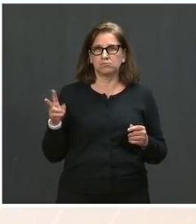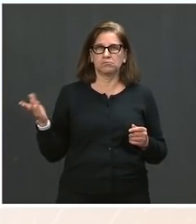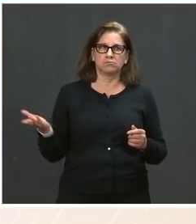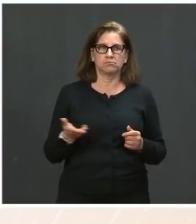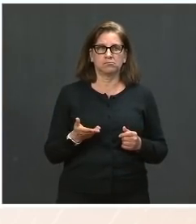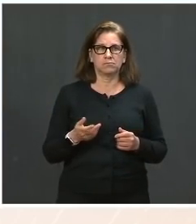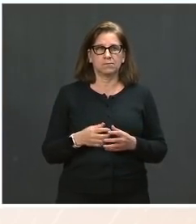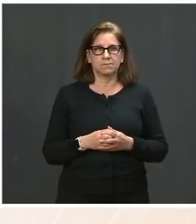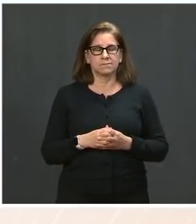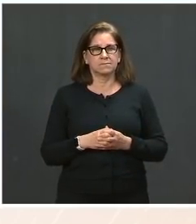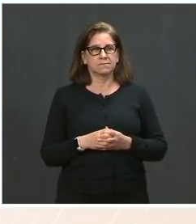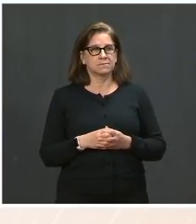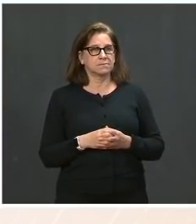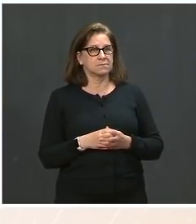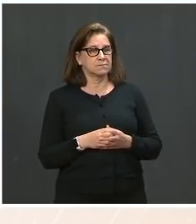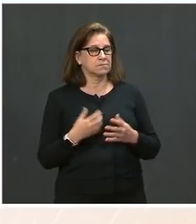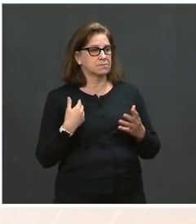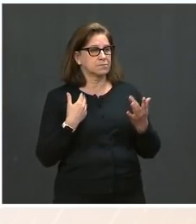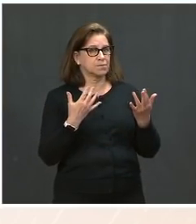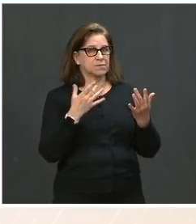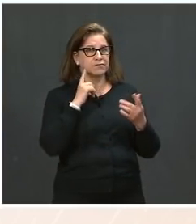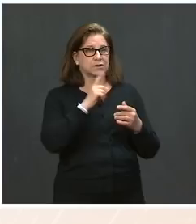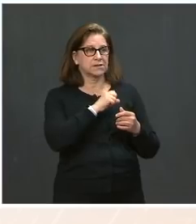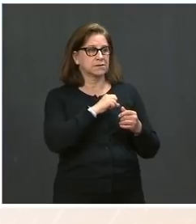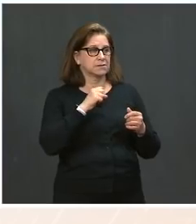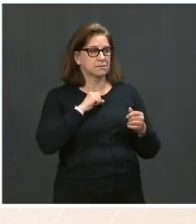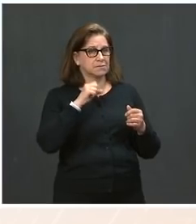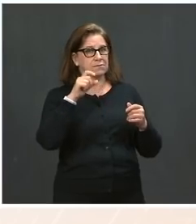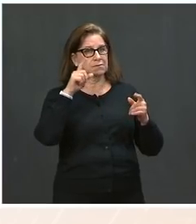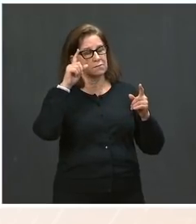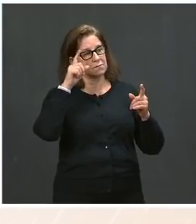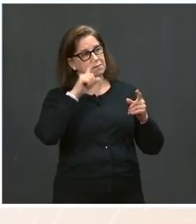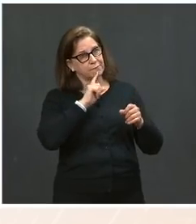We -- the President gets to pick who he wants to nominate. He's nominated somebody who is qualified,